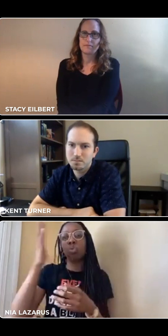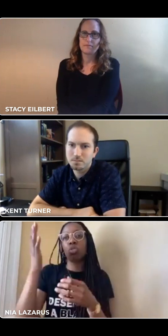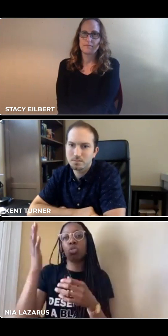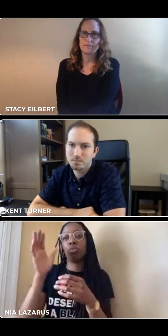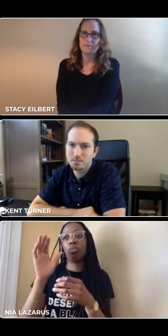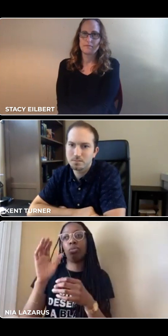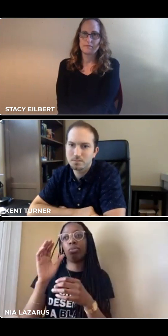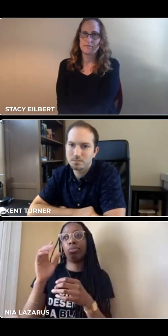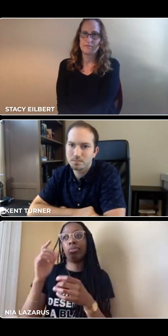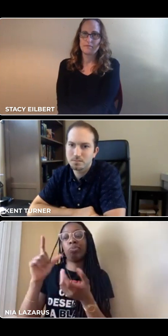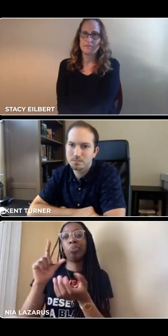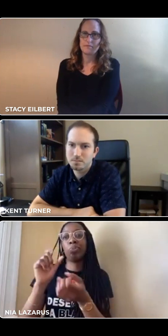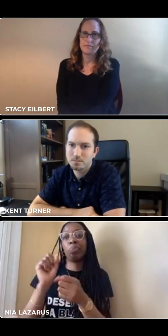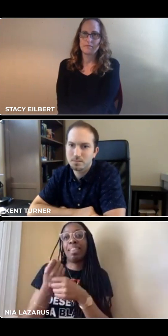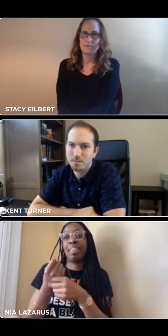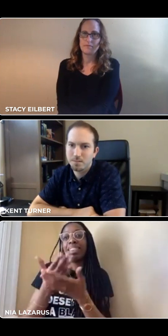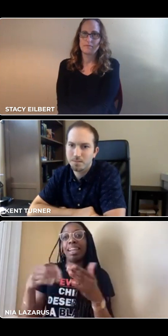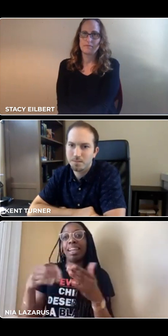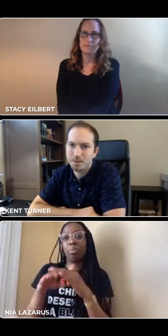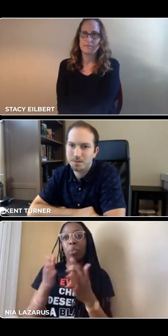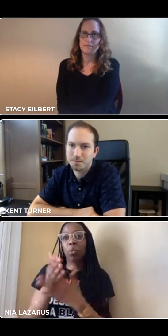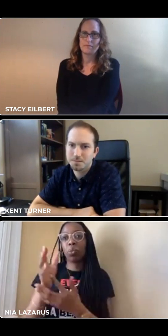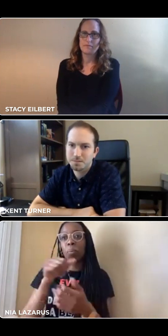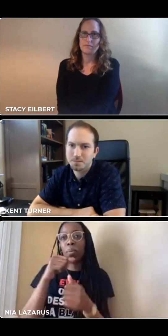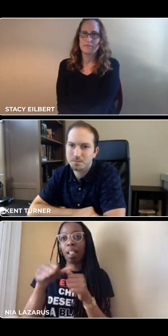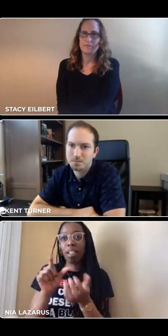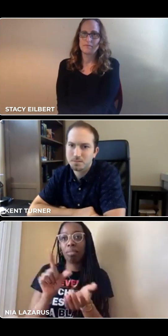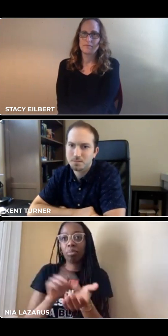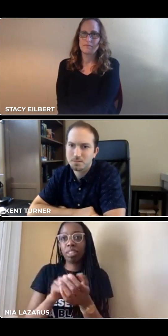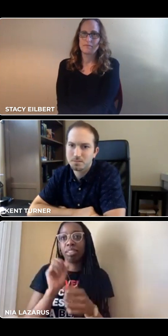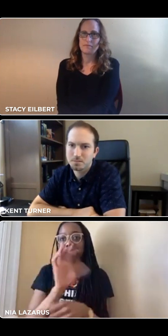answer for that question. But, I do imagine that if I had a student that was lacking access